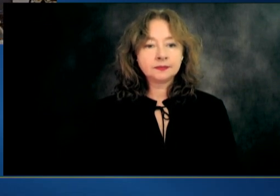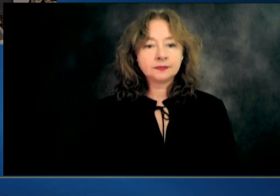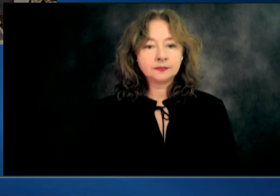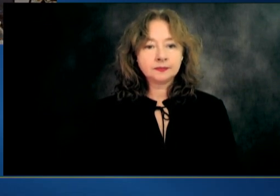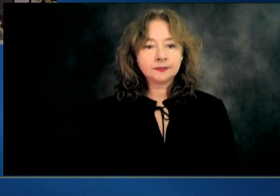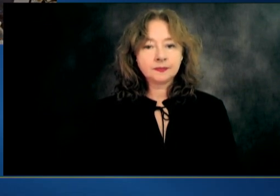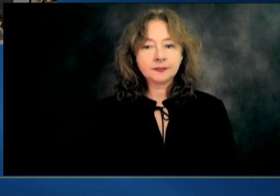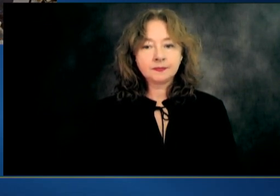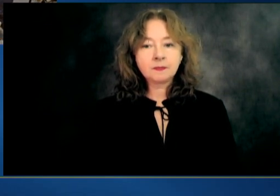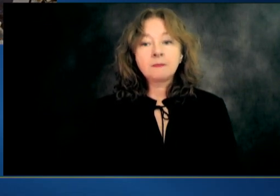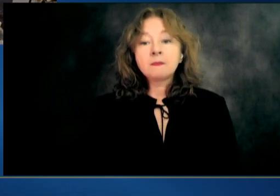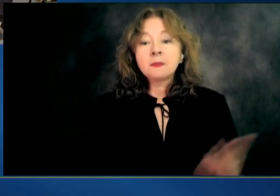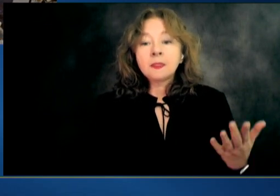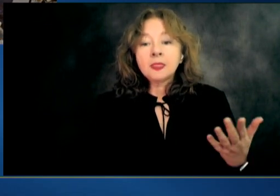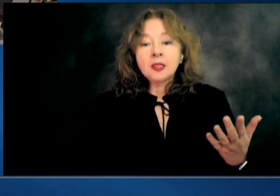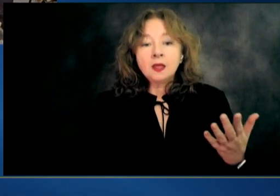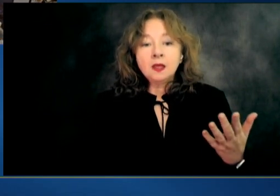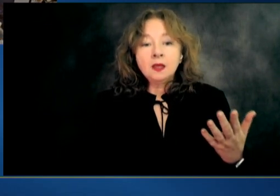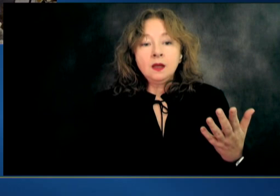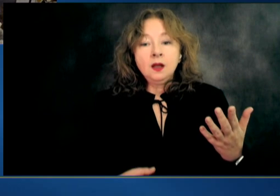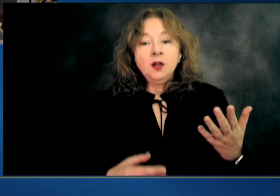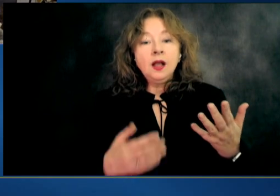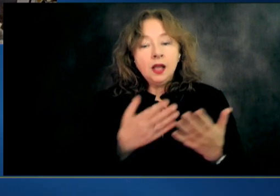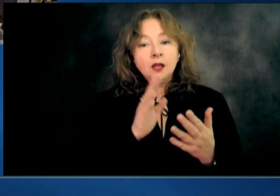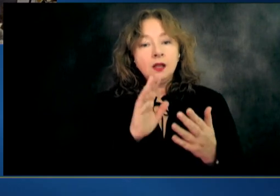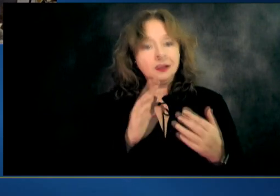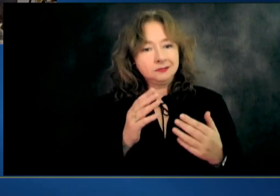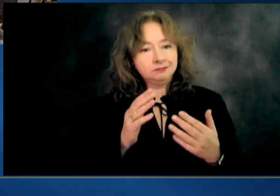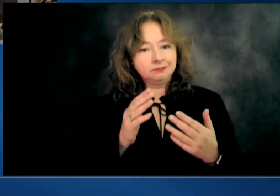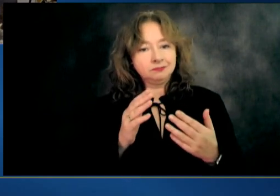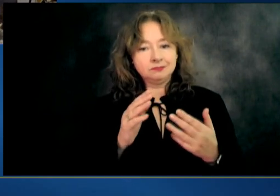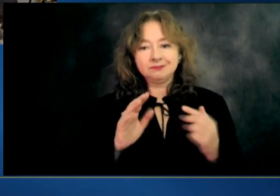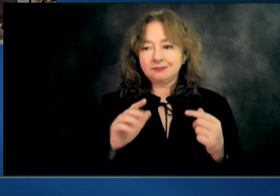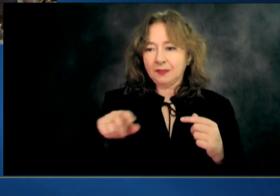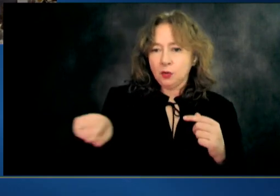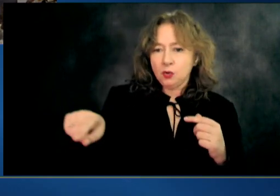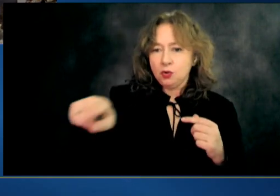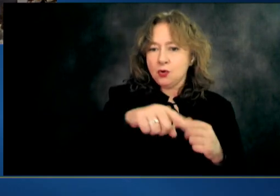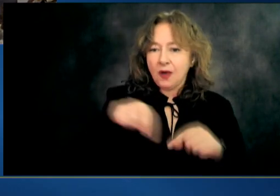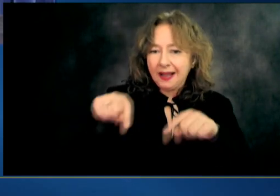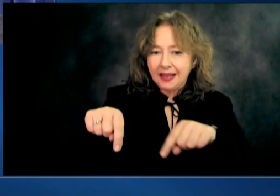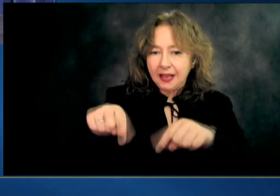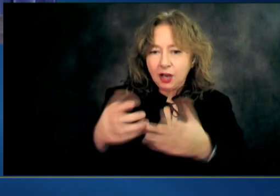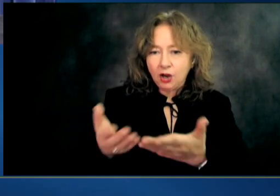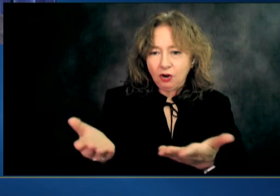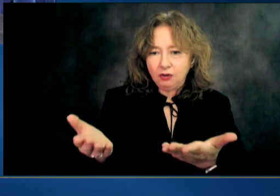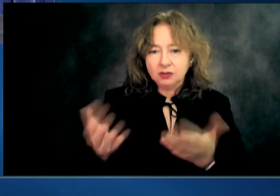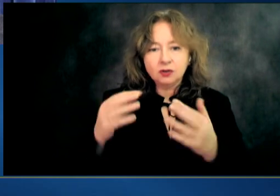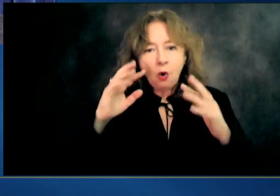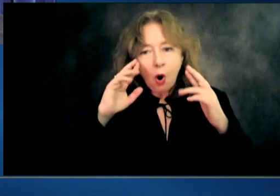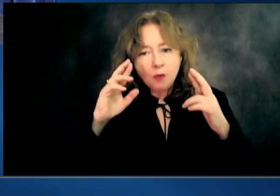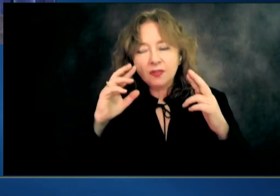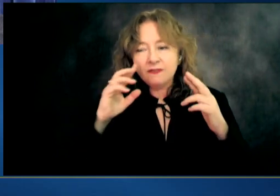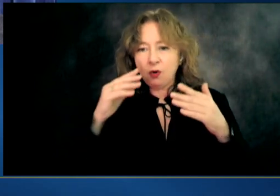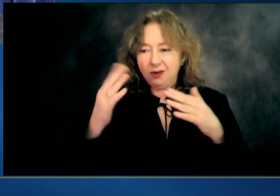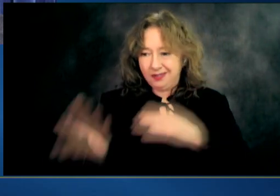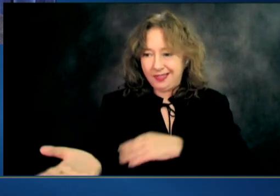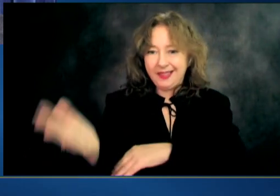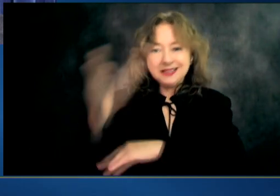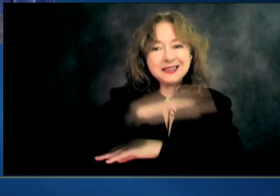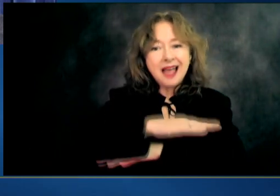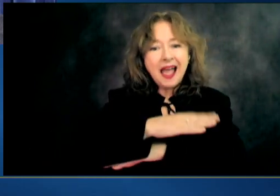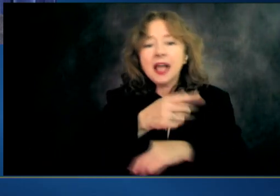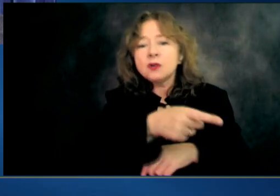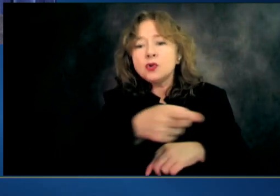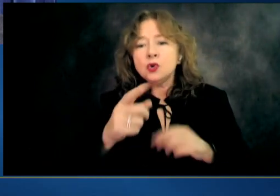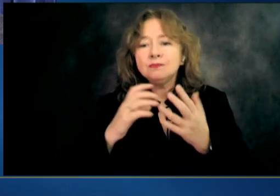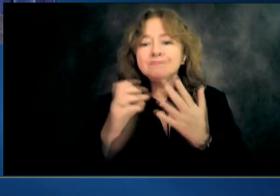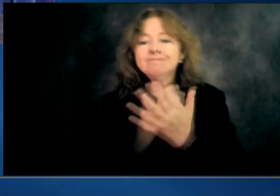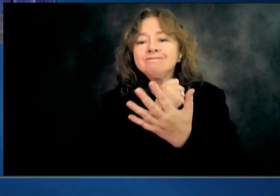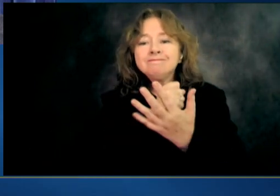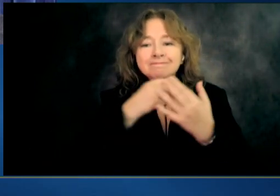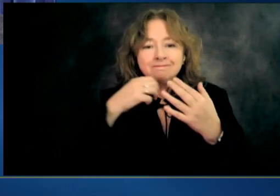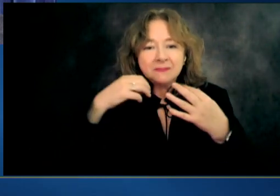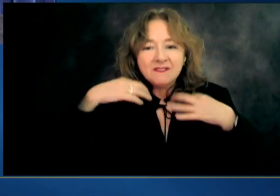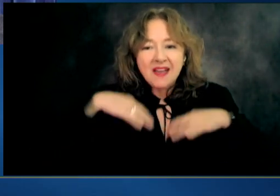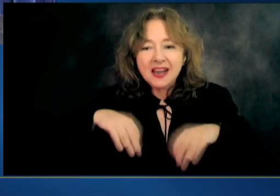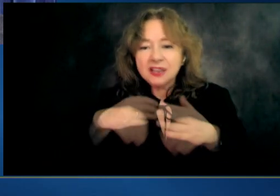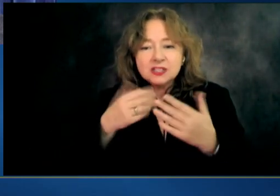So, you're here, I hope you -- for this next day. You're here, you take advantage, but we're here